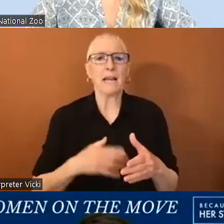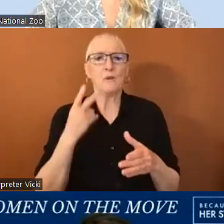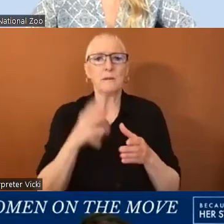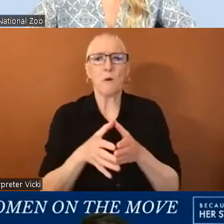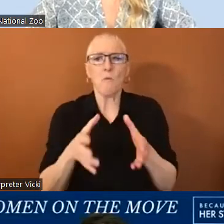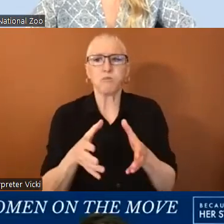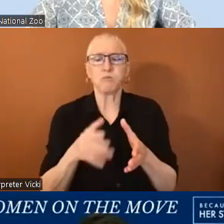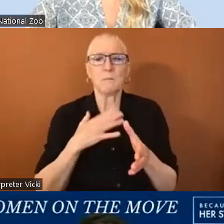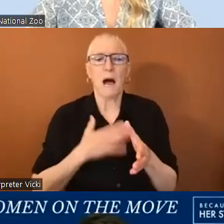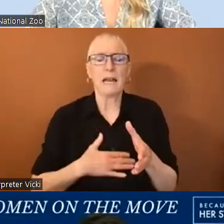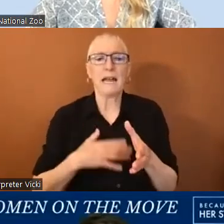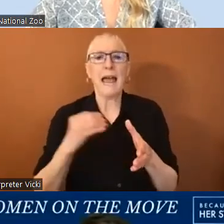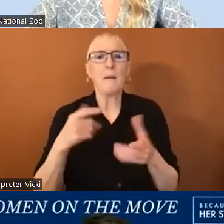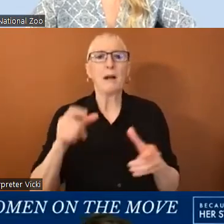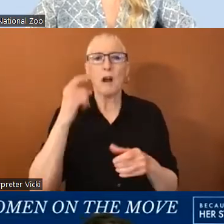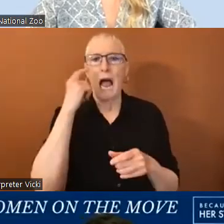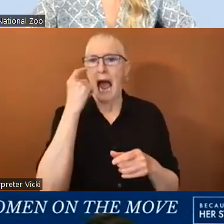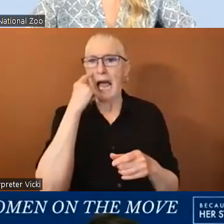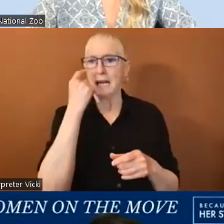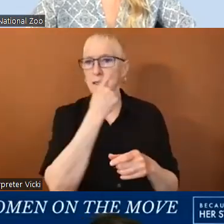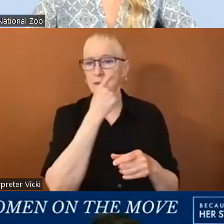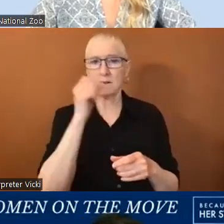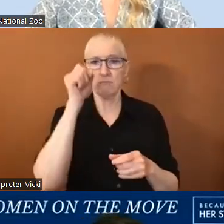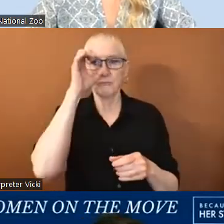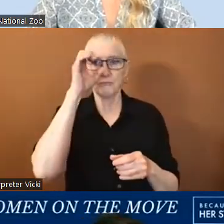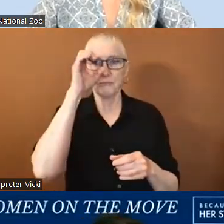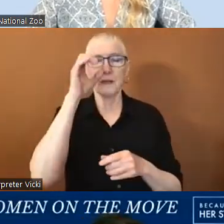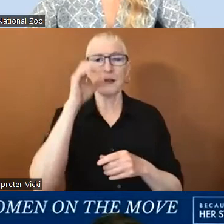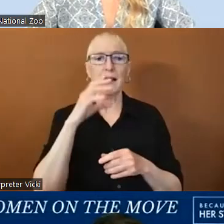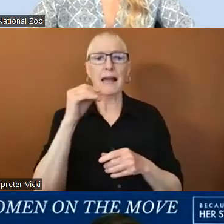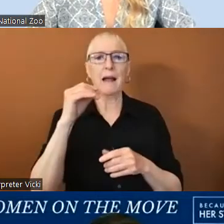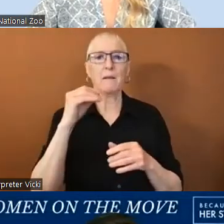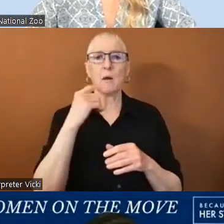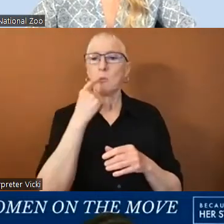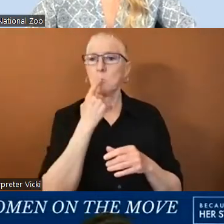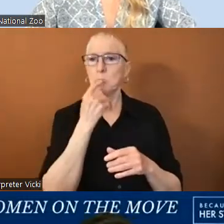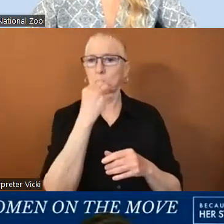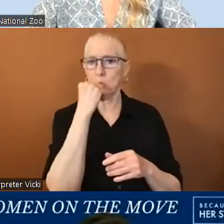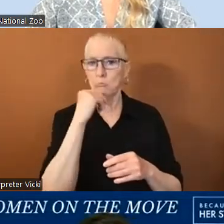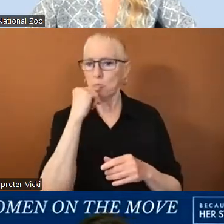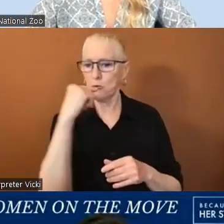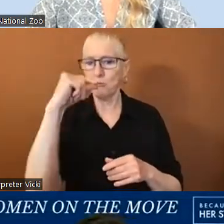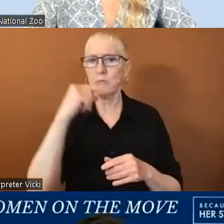They also have a bigger eye and their lower bottom lip kind of protrudes out more than on a blueback,